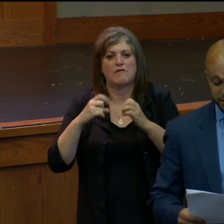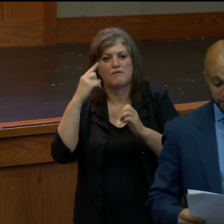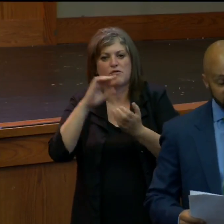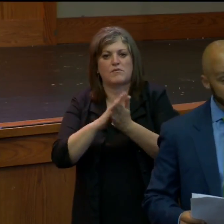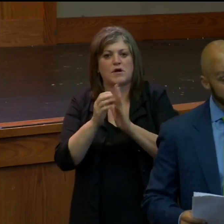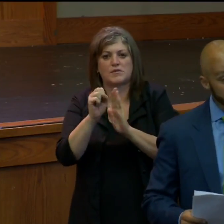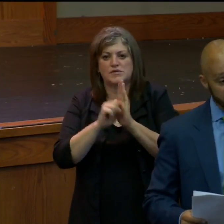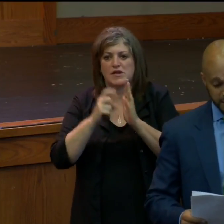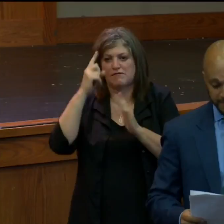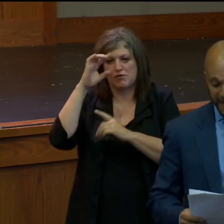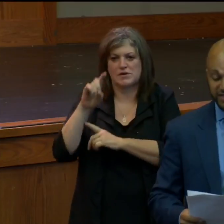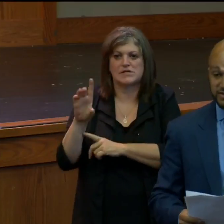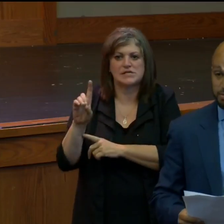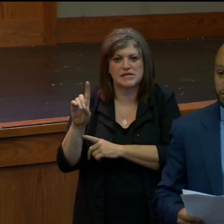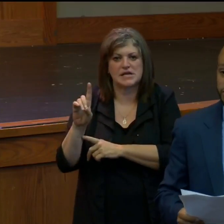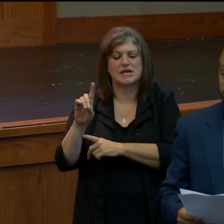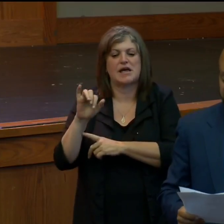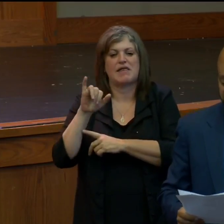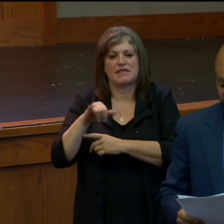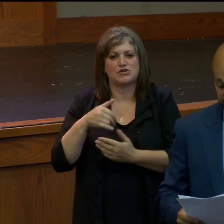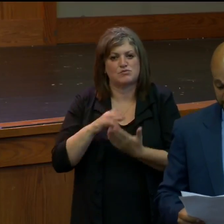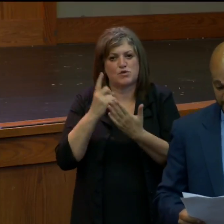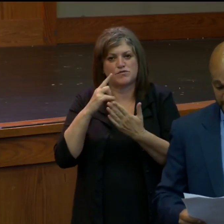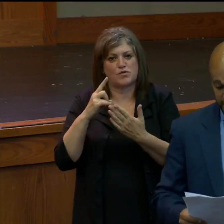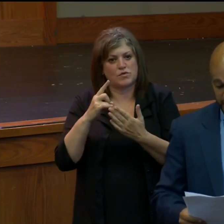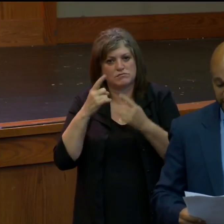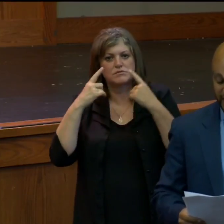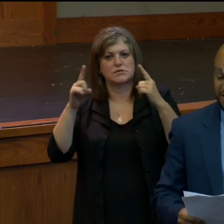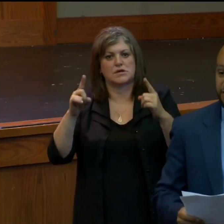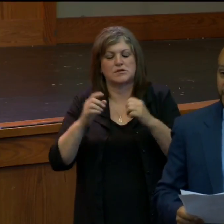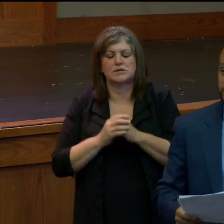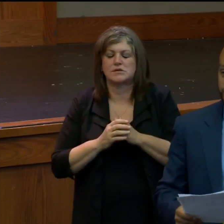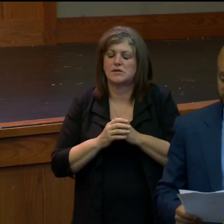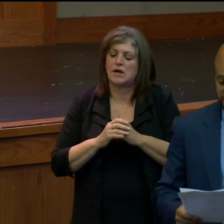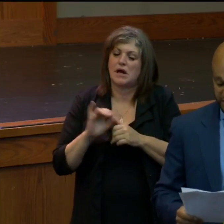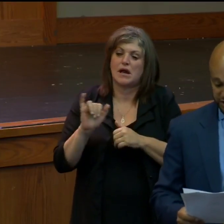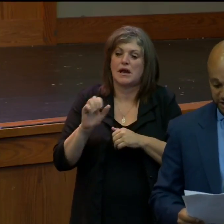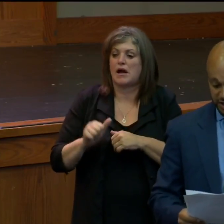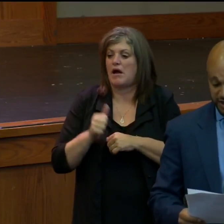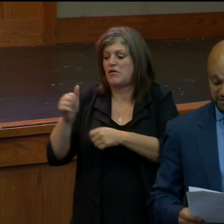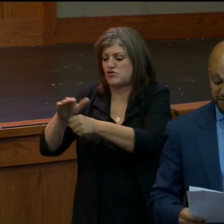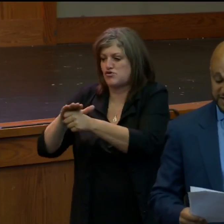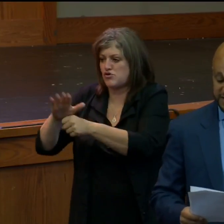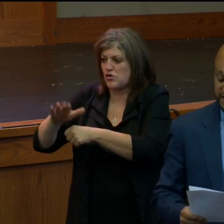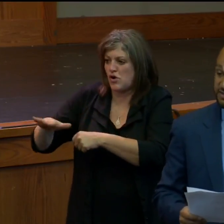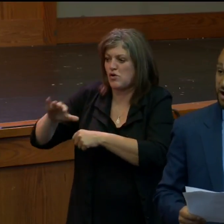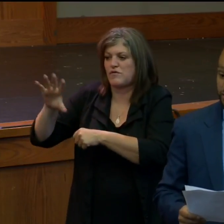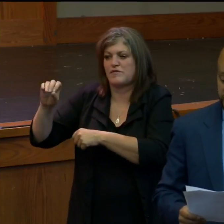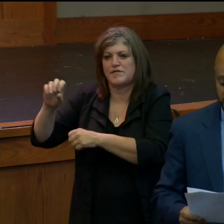THE DISTRICT OF COLUMBIA AND THIS APPROACH TO ACHIEVING IT. LIKE EVERY OTHER JURISDICTION IN THE 50 STATES OF OUR GREAT